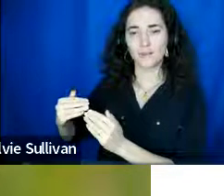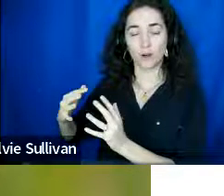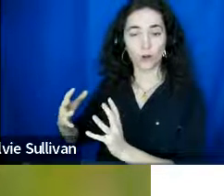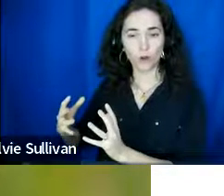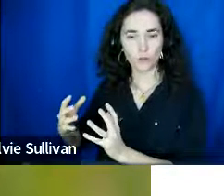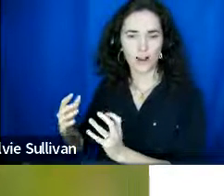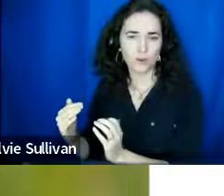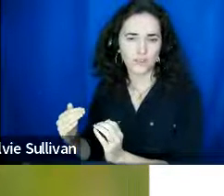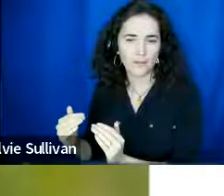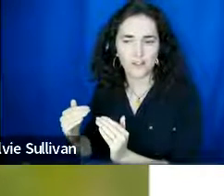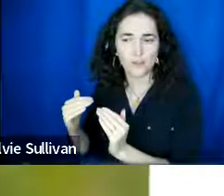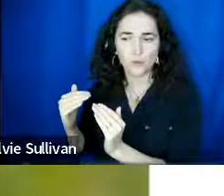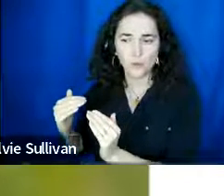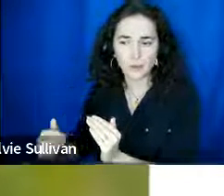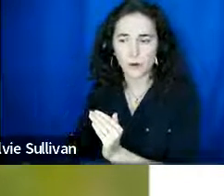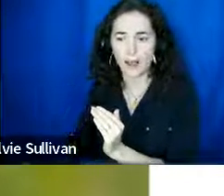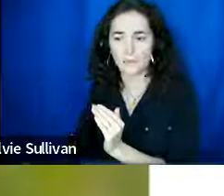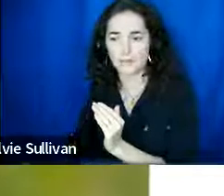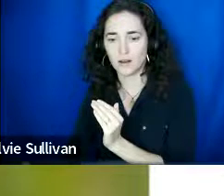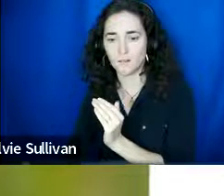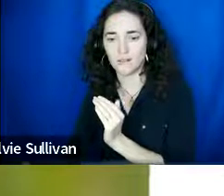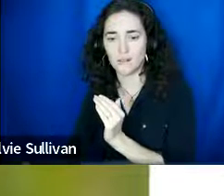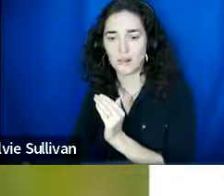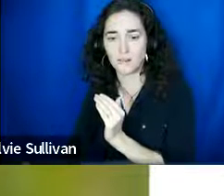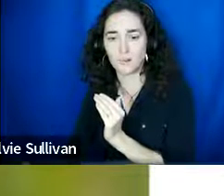our culture have more of an emphasis on rank.